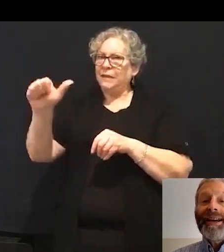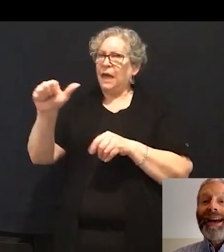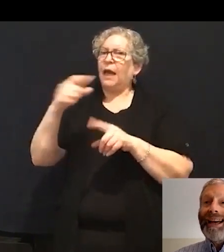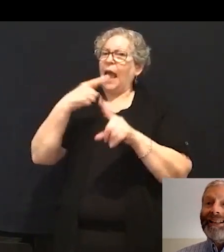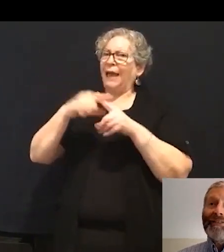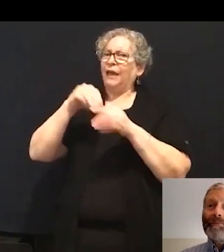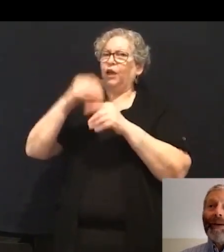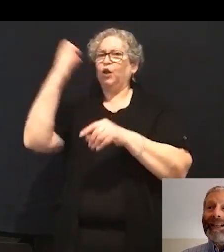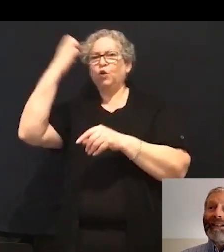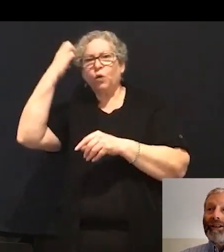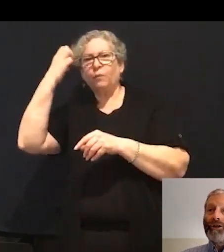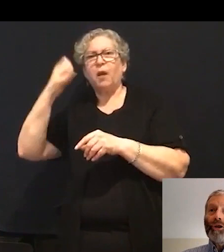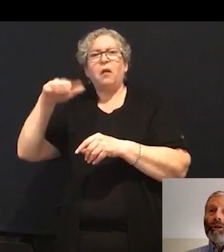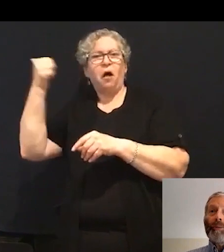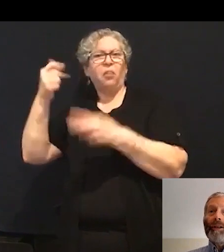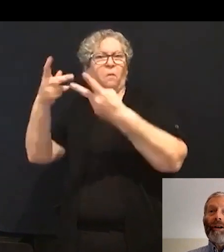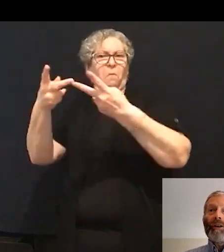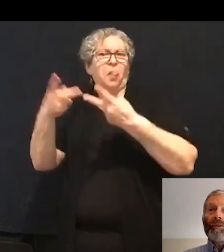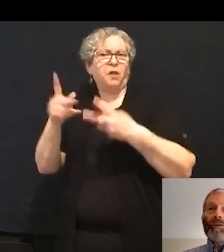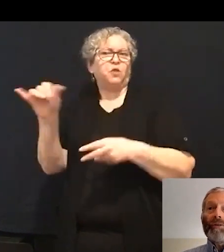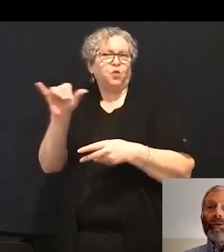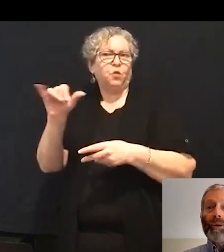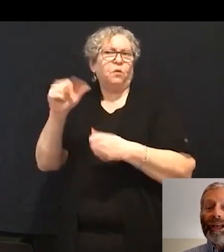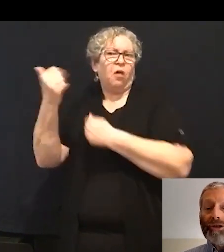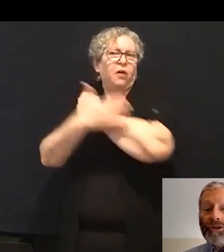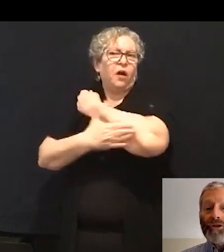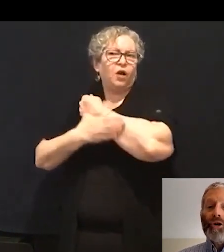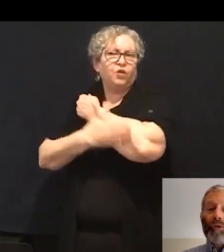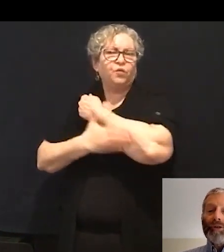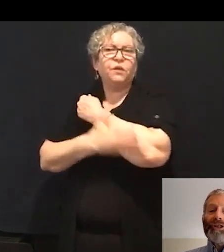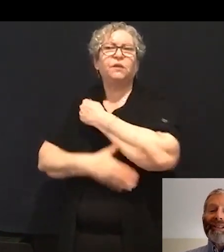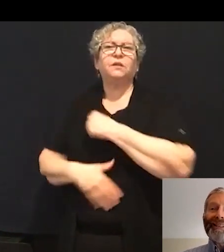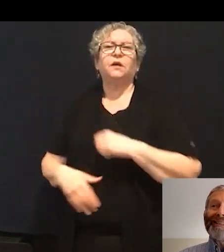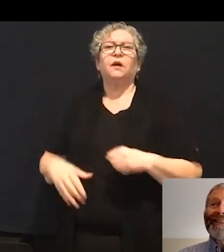and even many in Europe and other locations overseas.